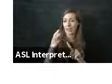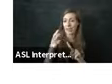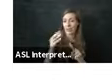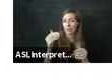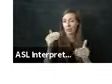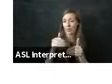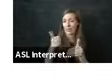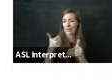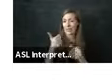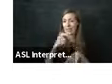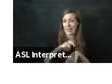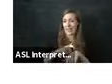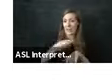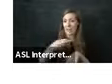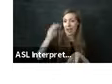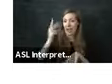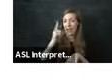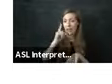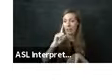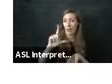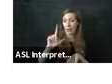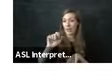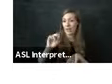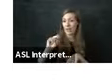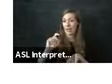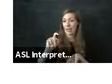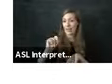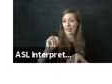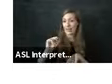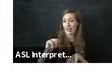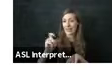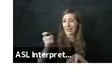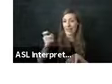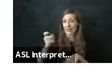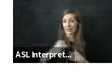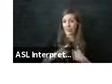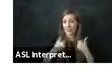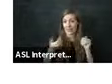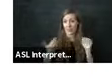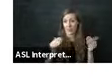for Latinx residents as compared to late nonhispanic residents,